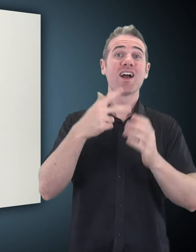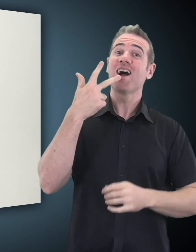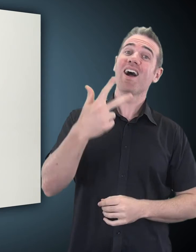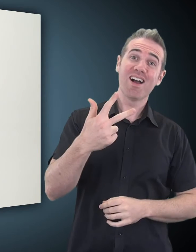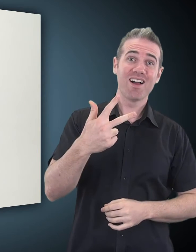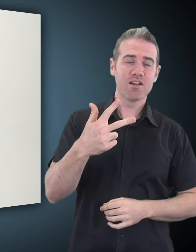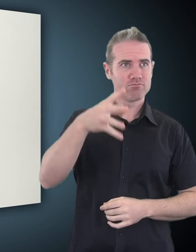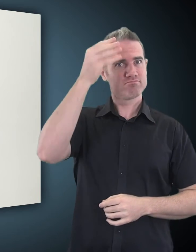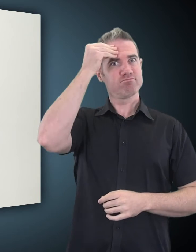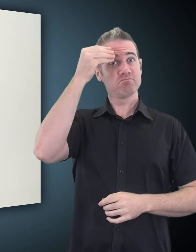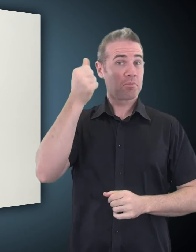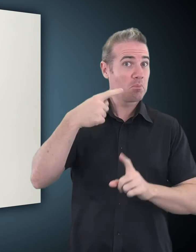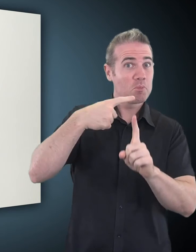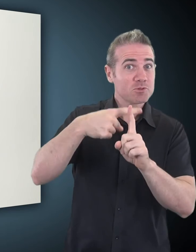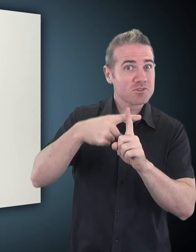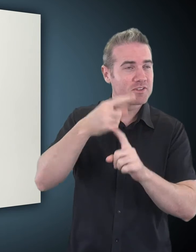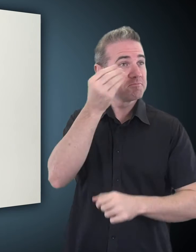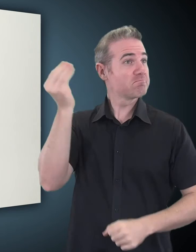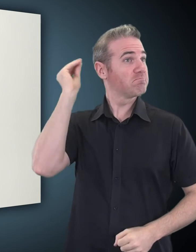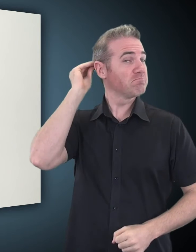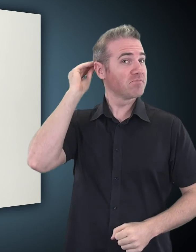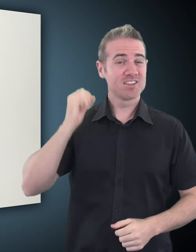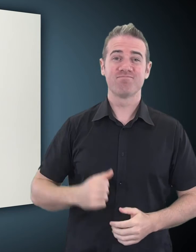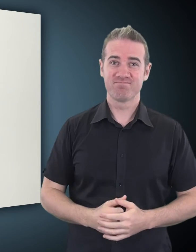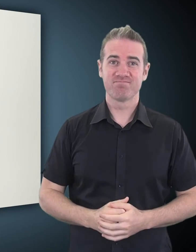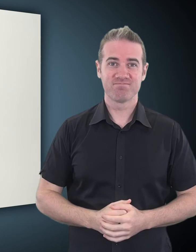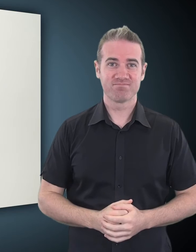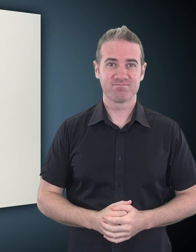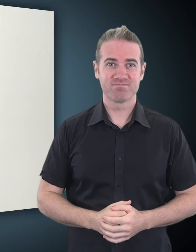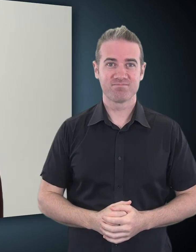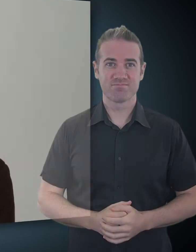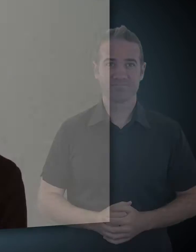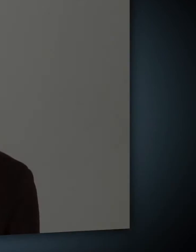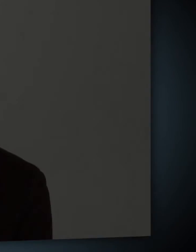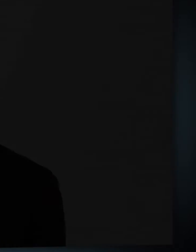further, you're taking something positive and ongoing away from APT8.